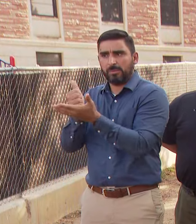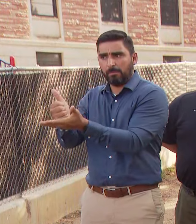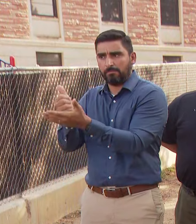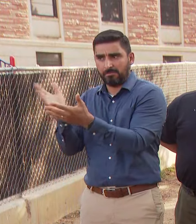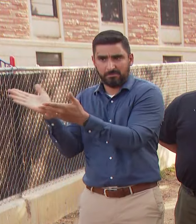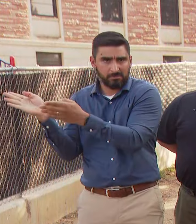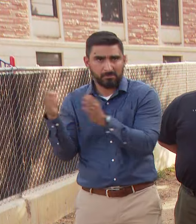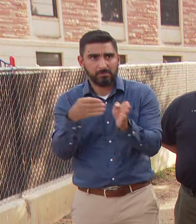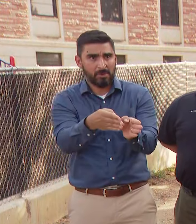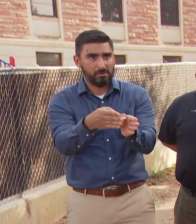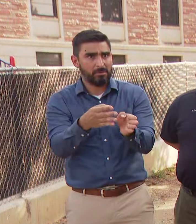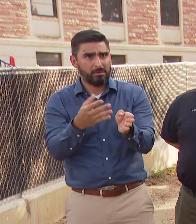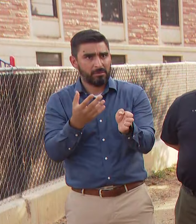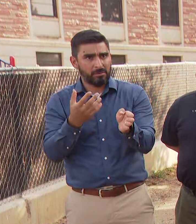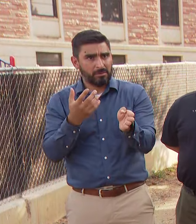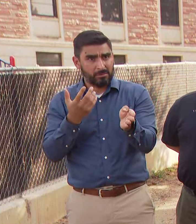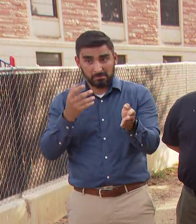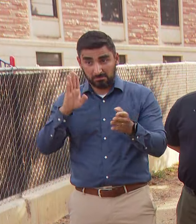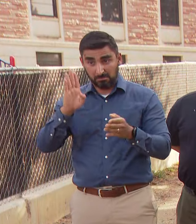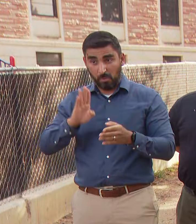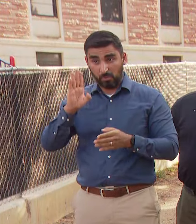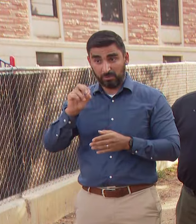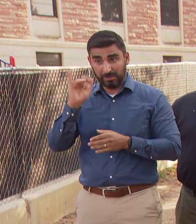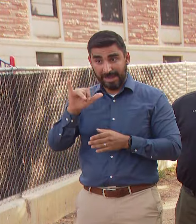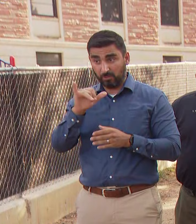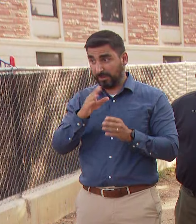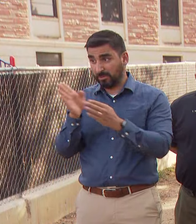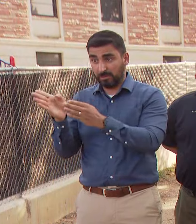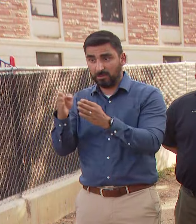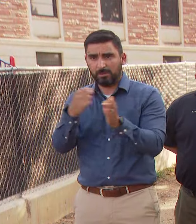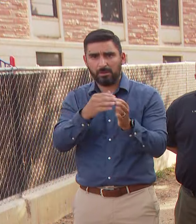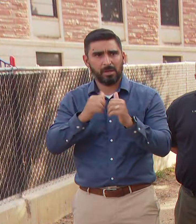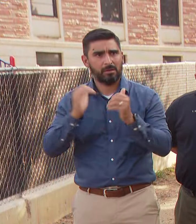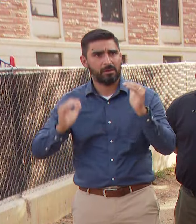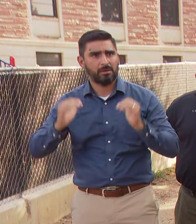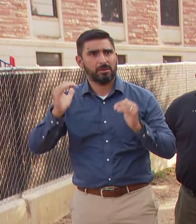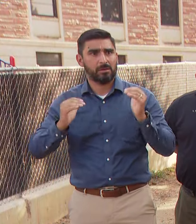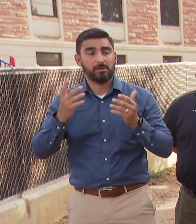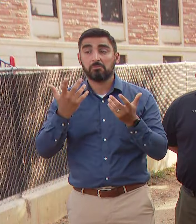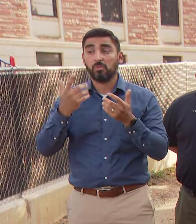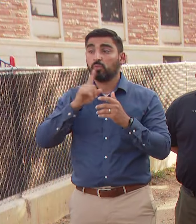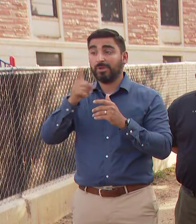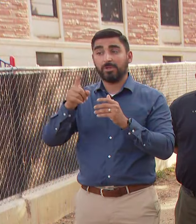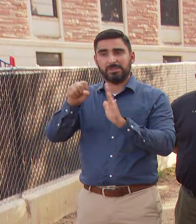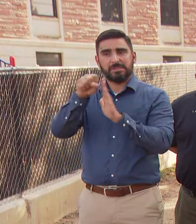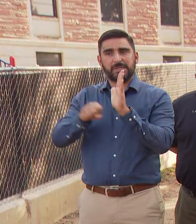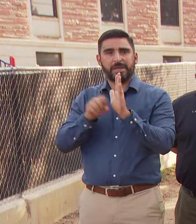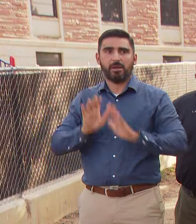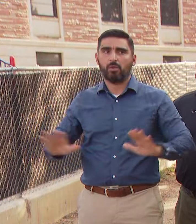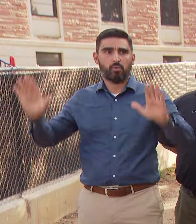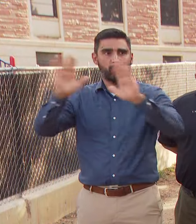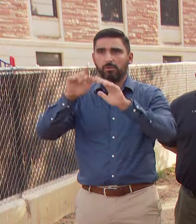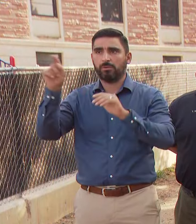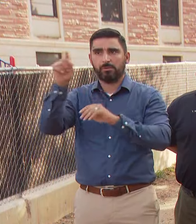All of Boulder County resources shifted back. Well, there are resources from all over the state working on all of the fires. So,